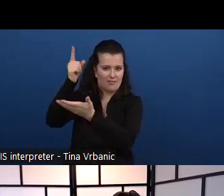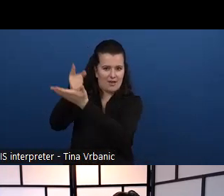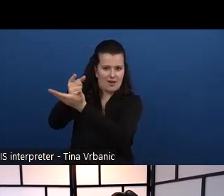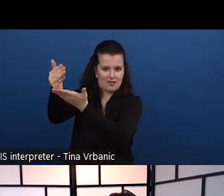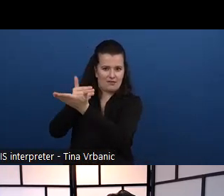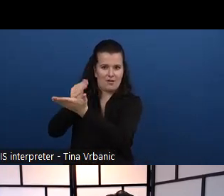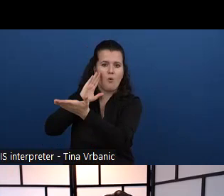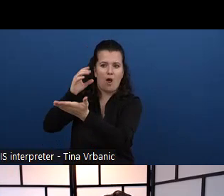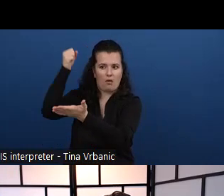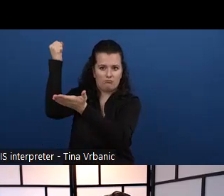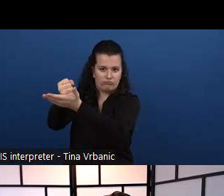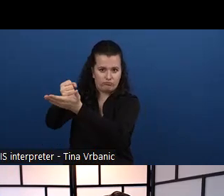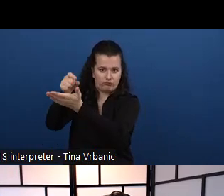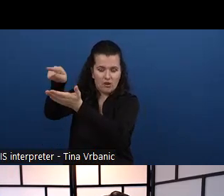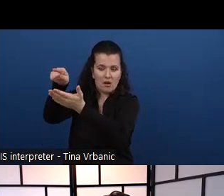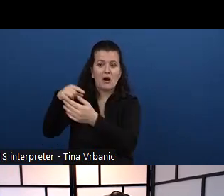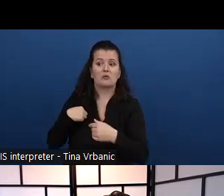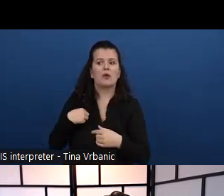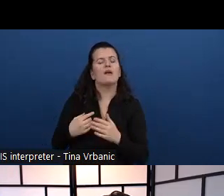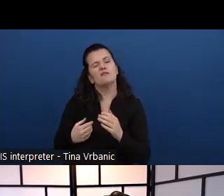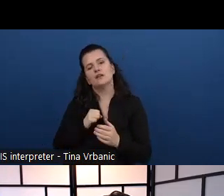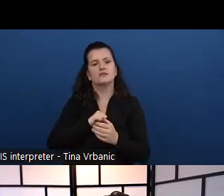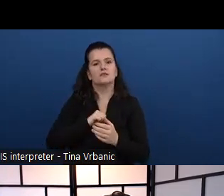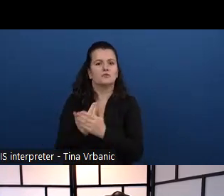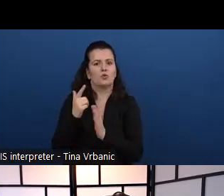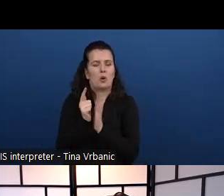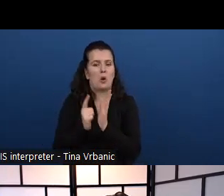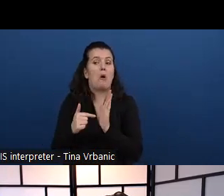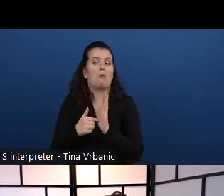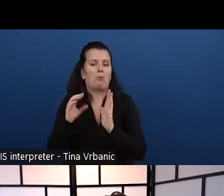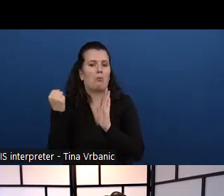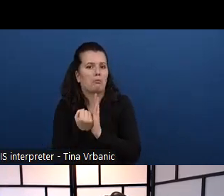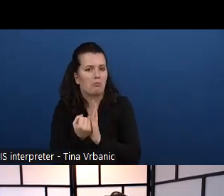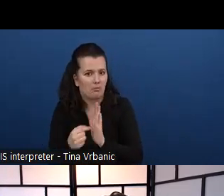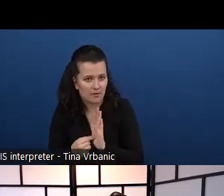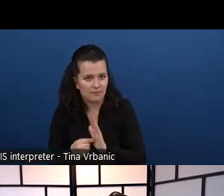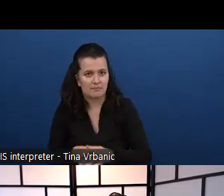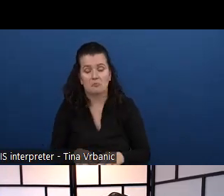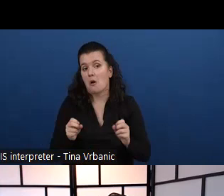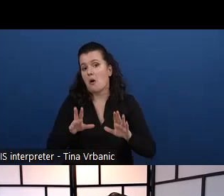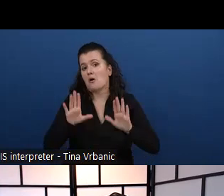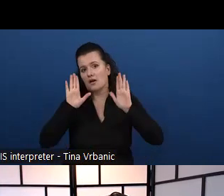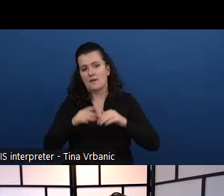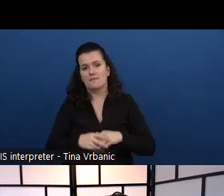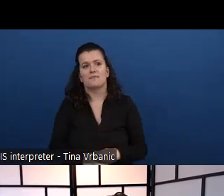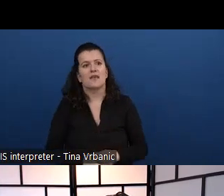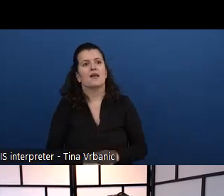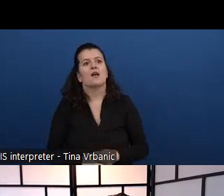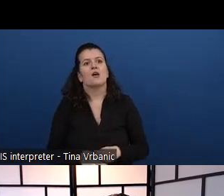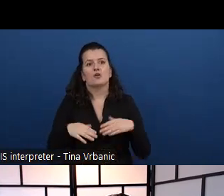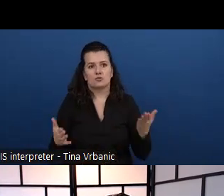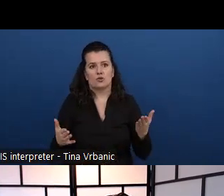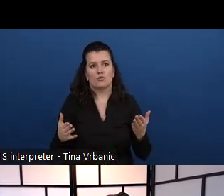That explains the difference we have in the implementation of the Web Accessibility Directive.